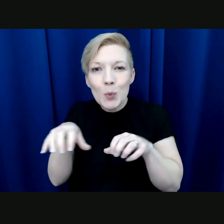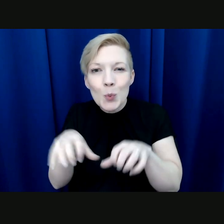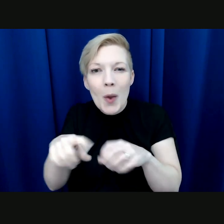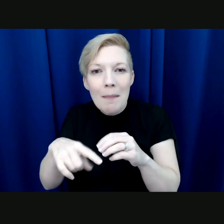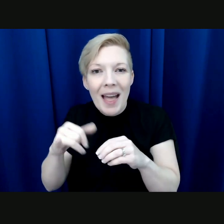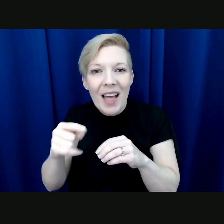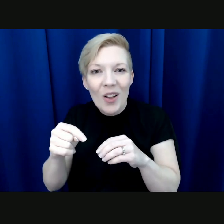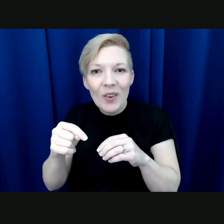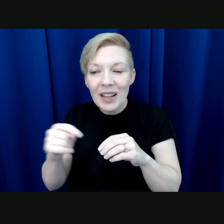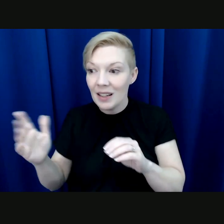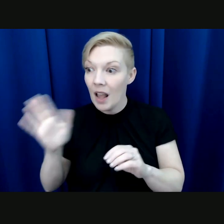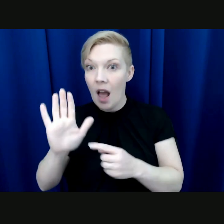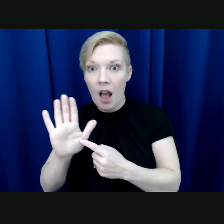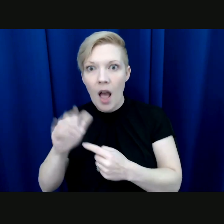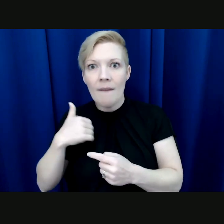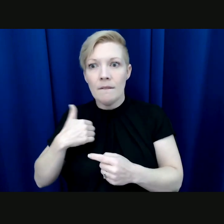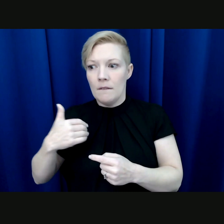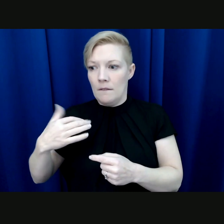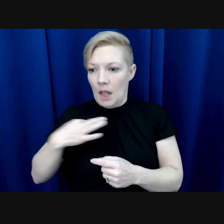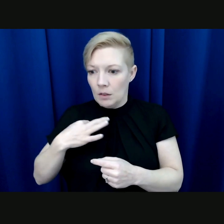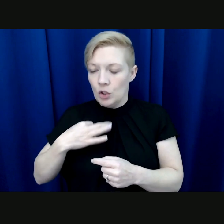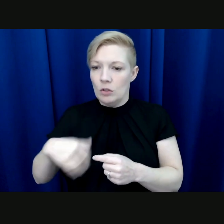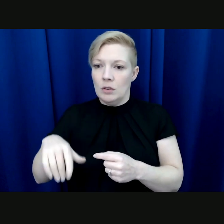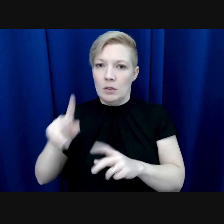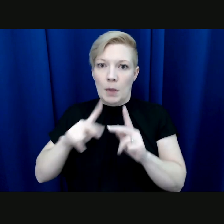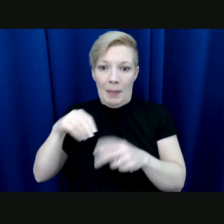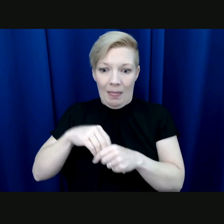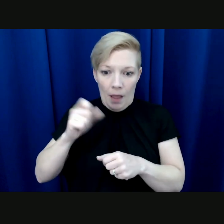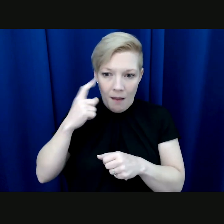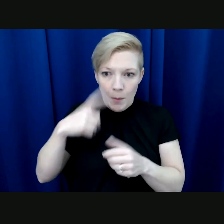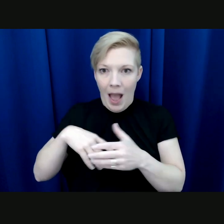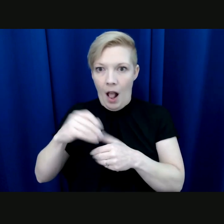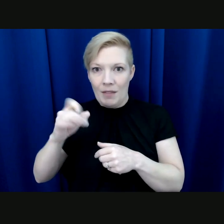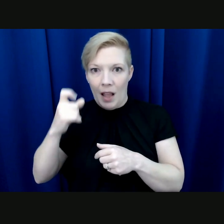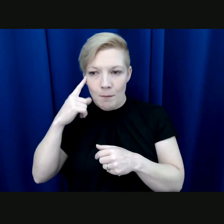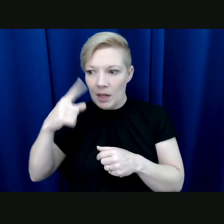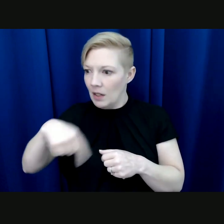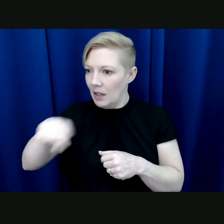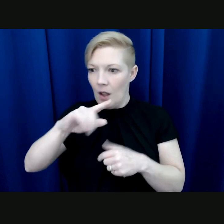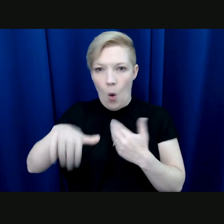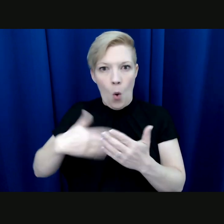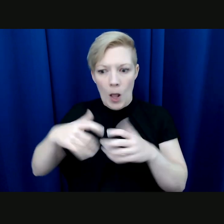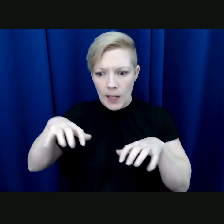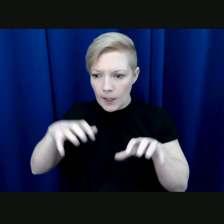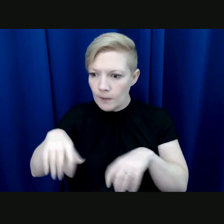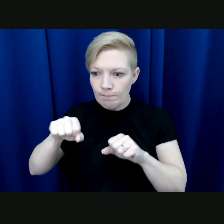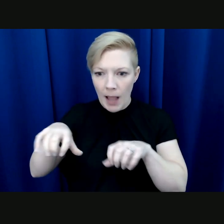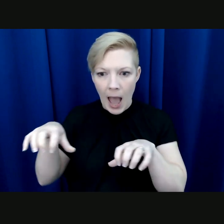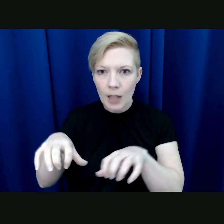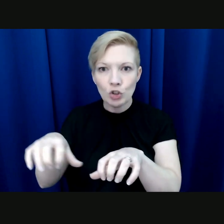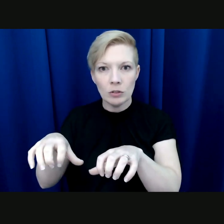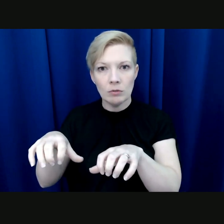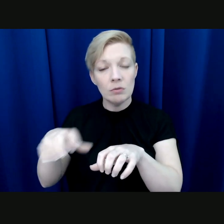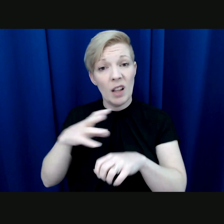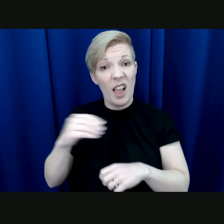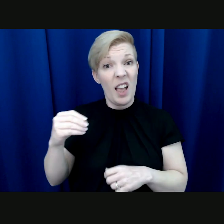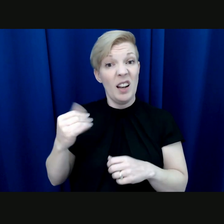volunteers that that all feel pretty good about it. Mr. Mayock: I'd add to that, too. From a federal sustainability.